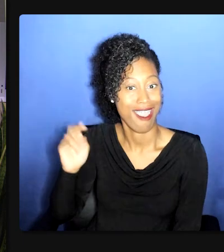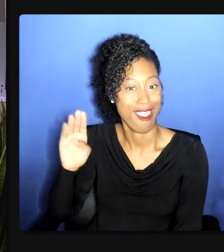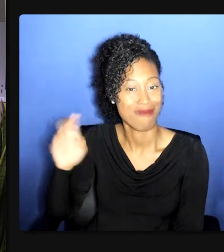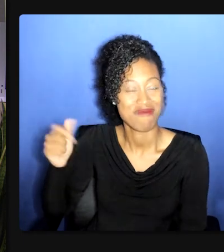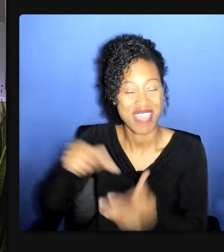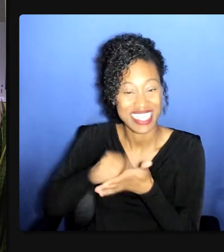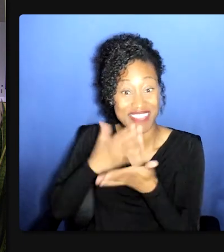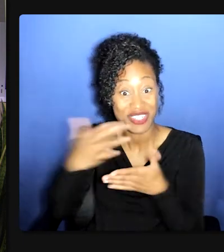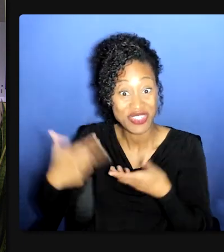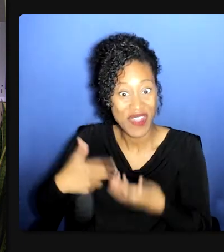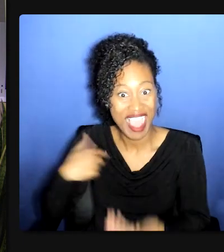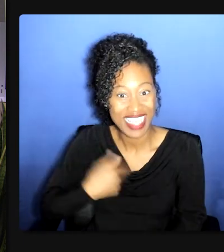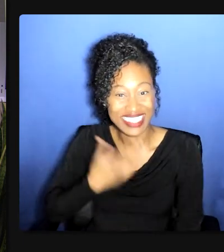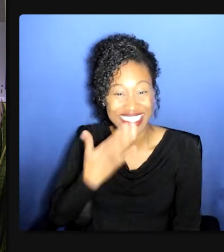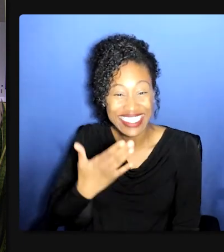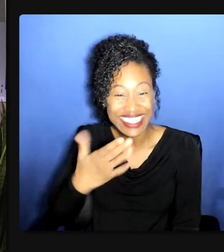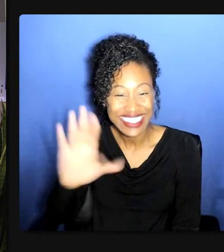Thanks for joining us. -Thank you.